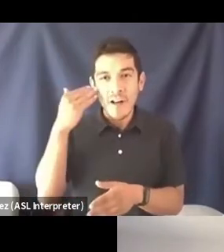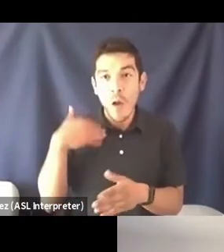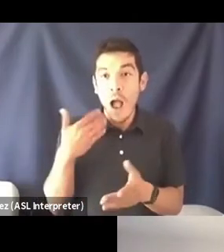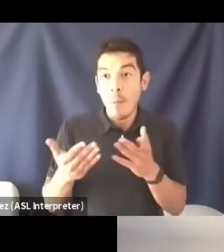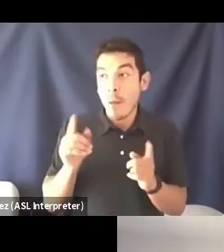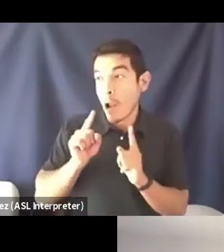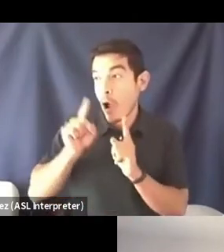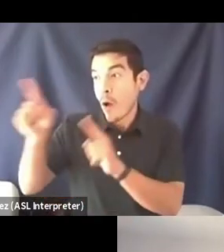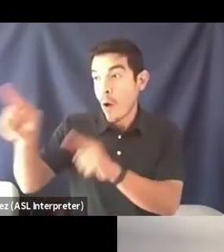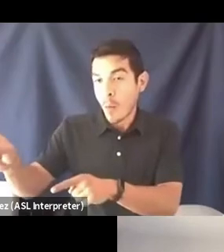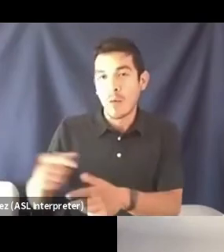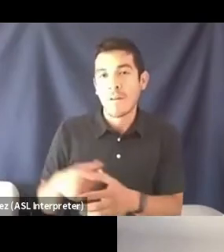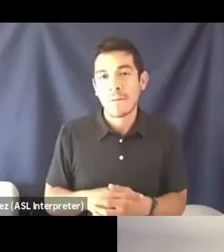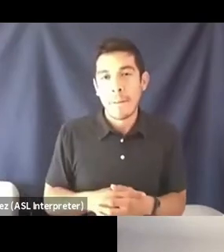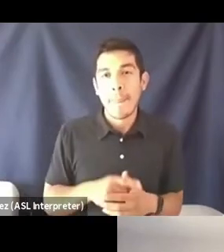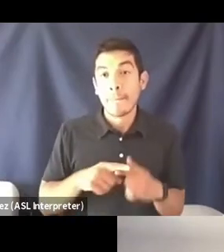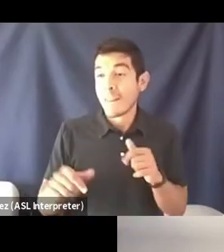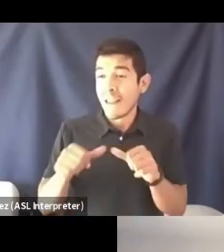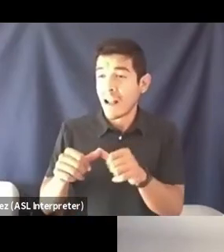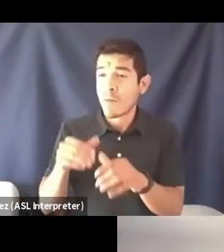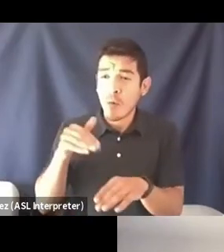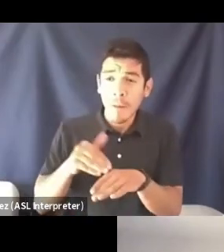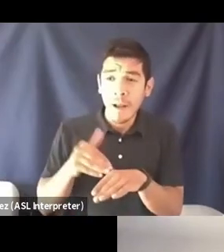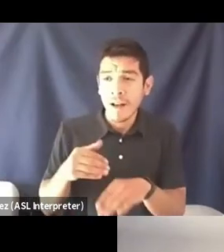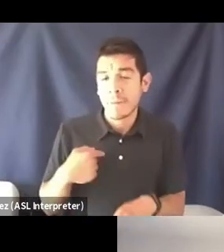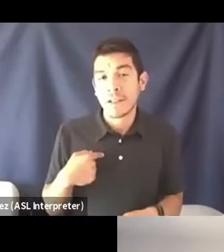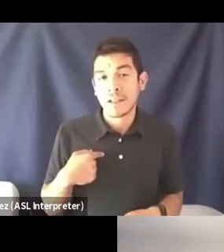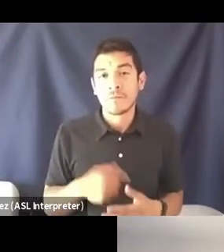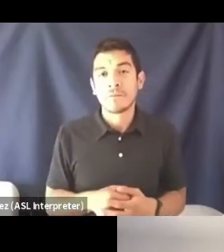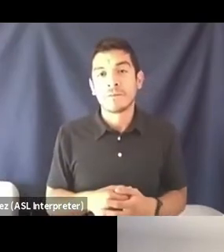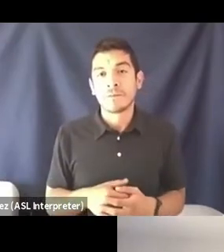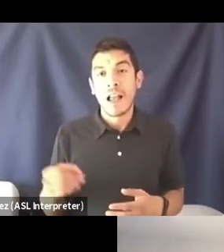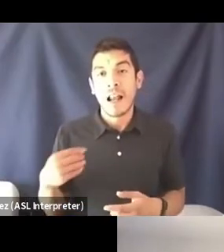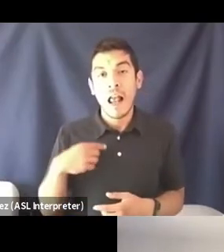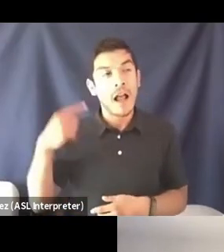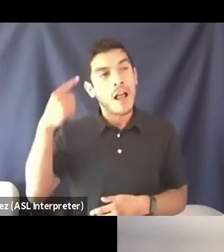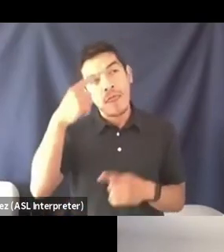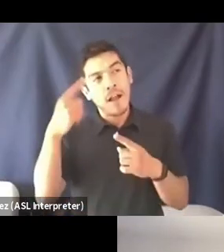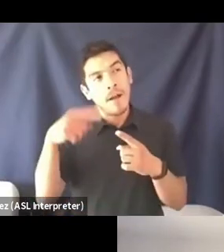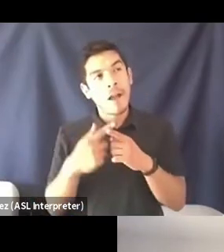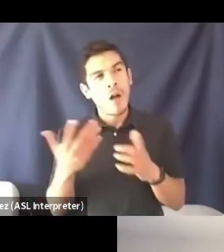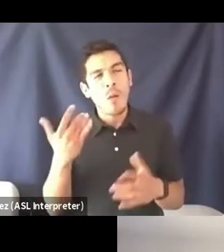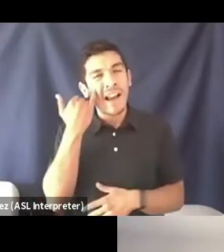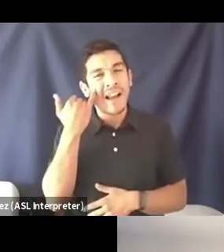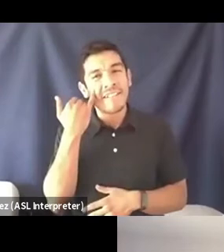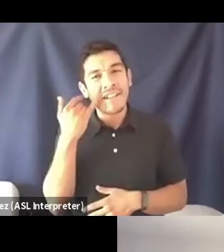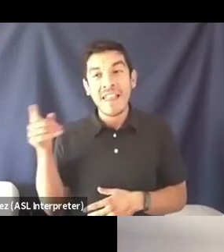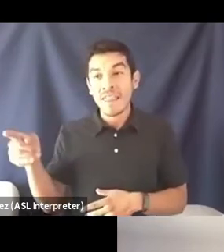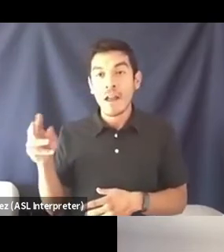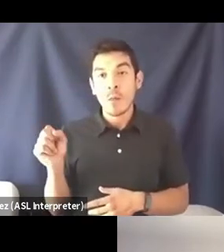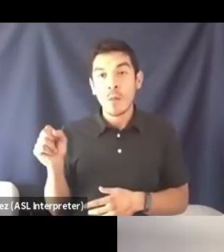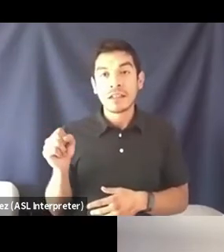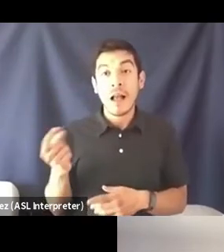But they just kept reminding me. And I just thought about what if this was something happened to me.